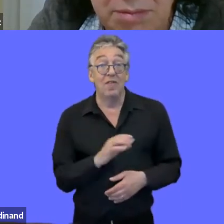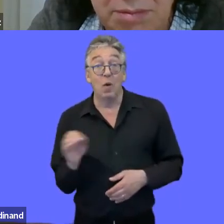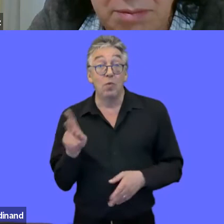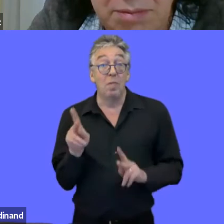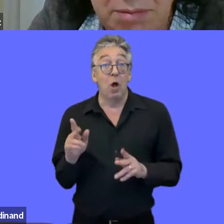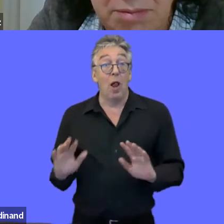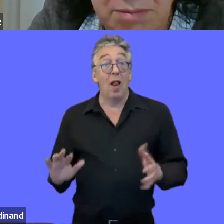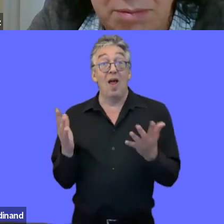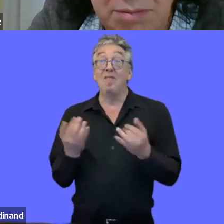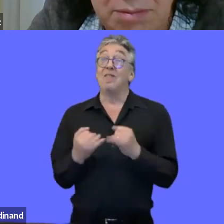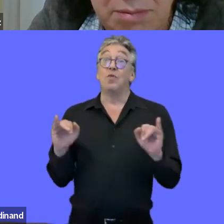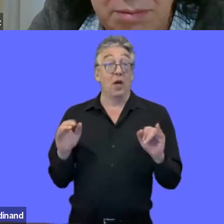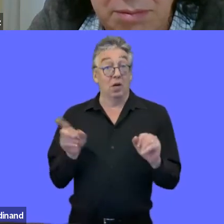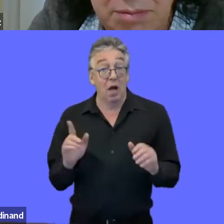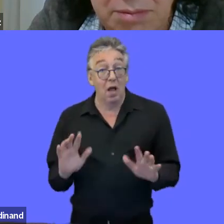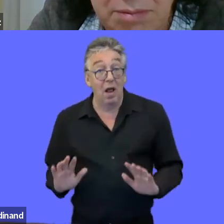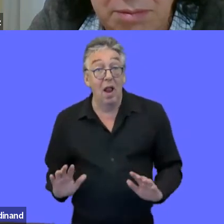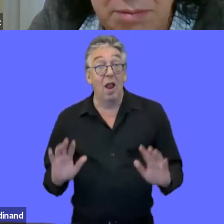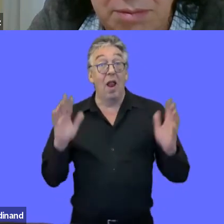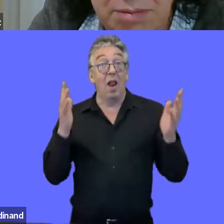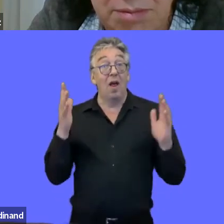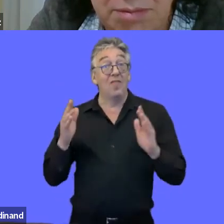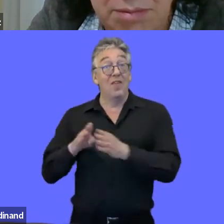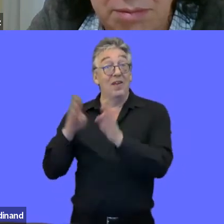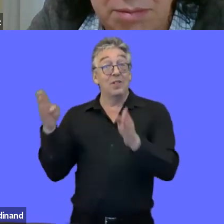and the government was dispersing many millions of your euros